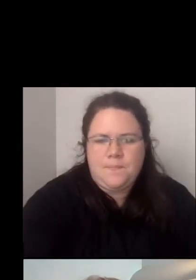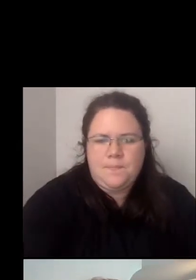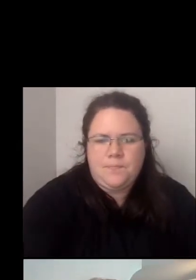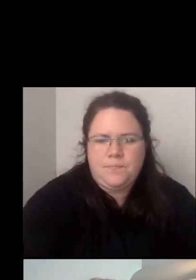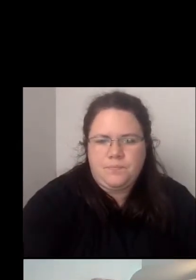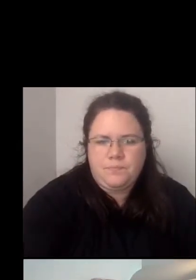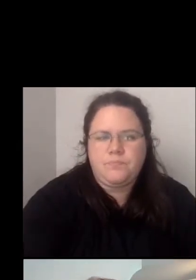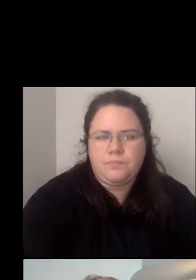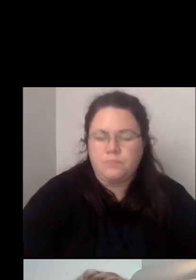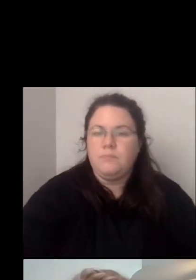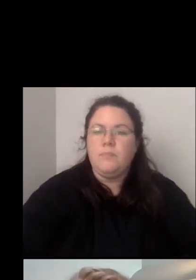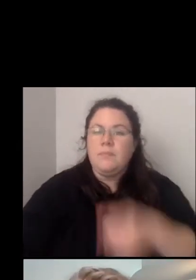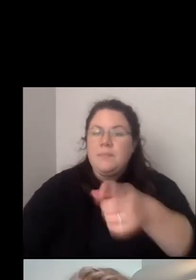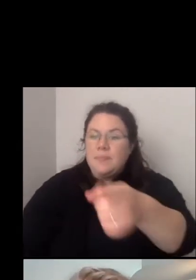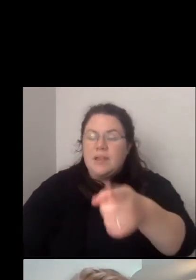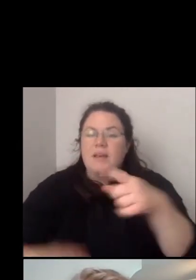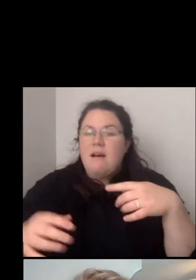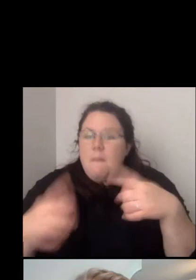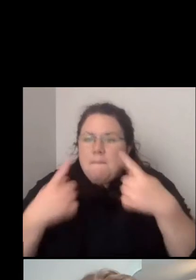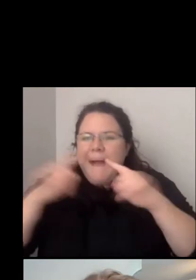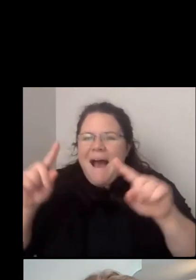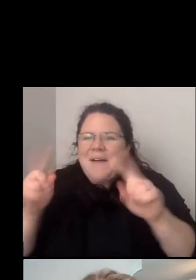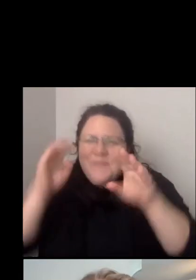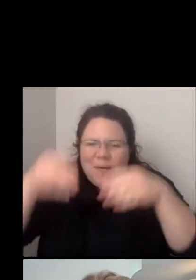And here we go. Finally, we get to grapes. Right?